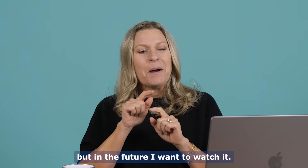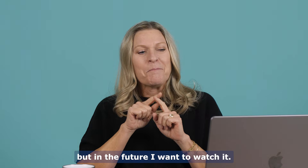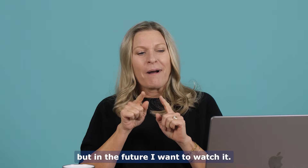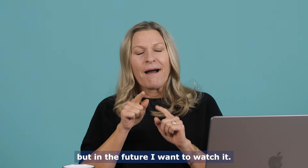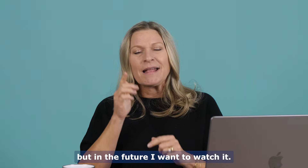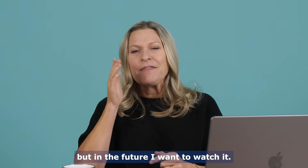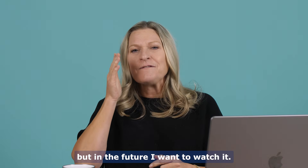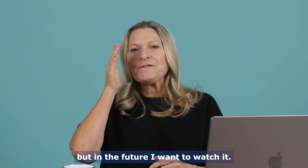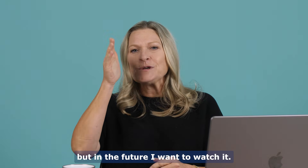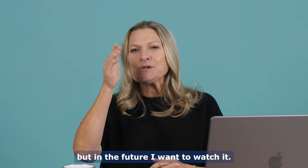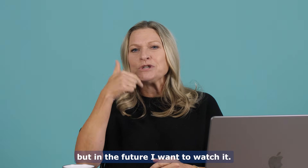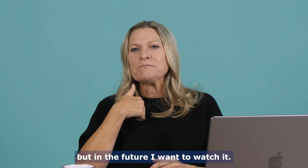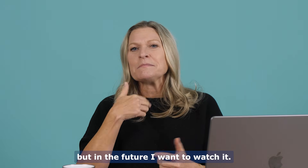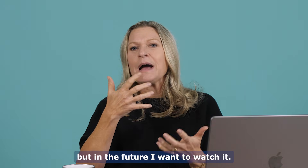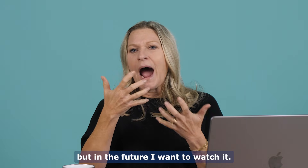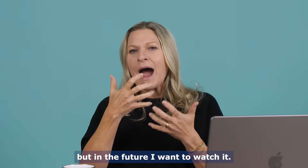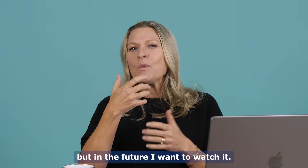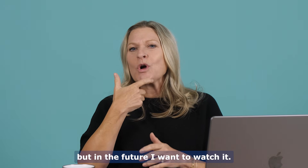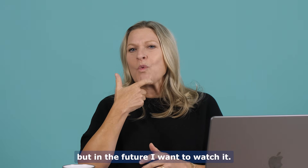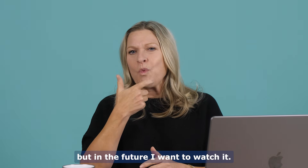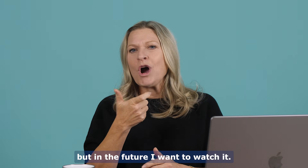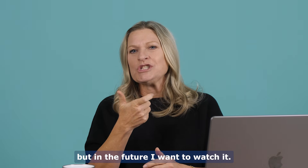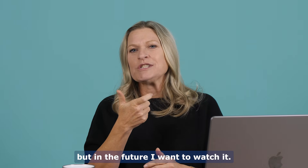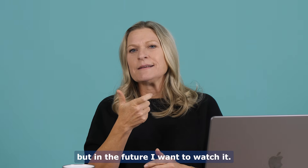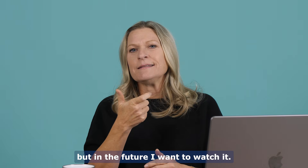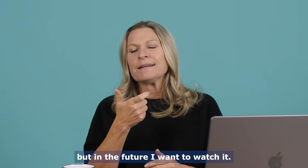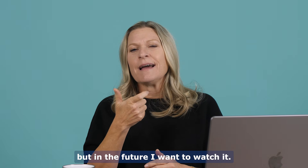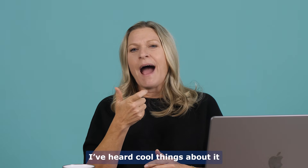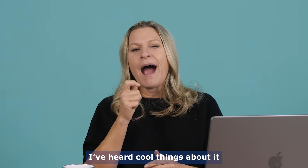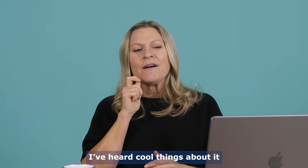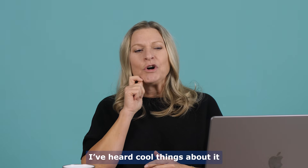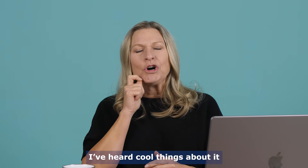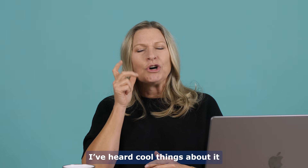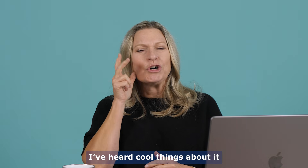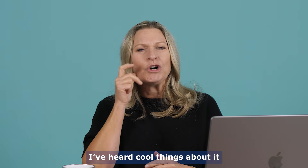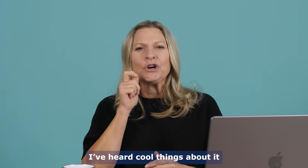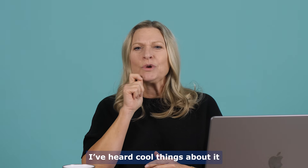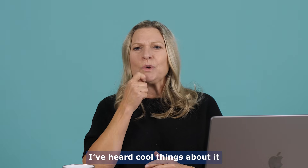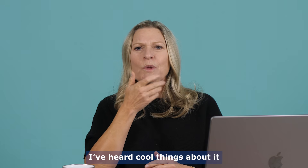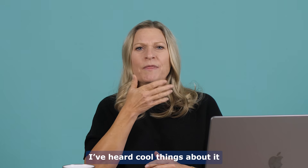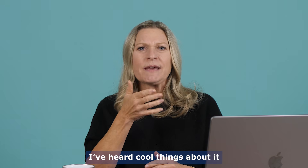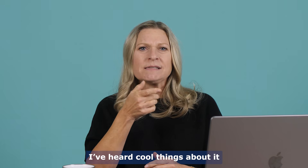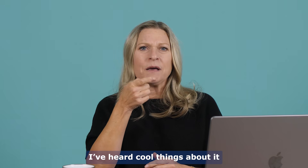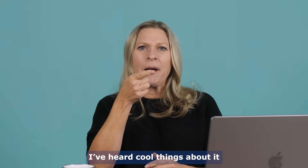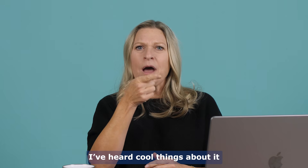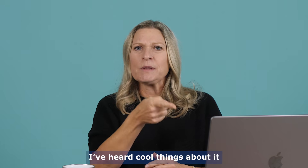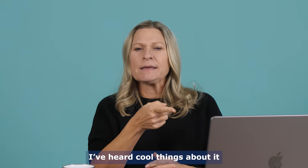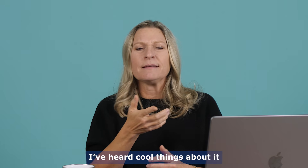but in the future I want to watch it. I’ve heard cool things about it